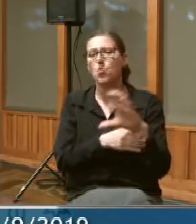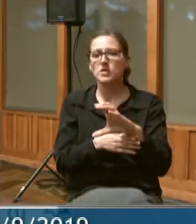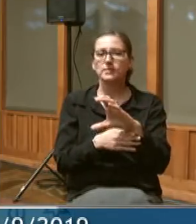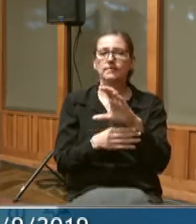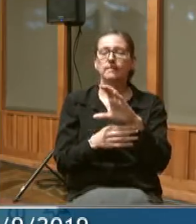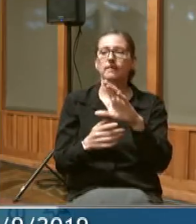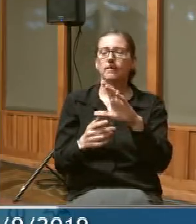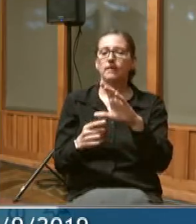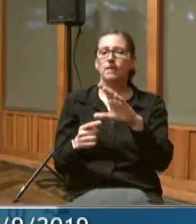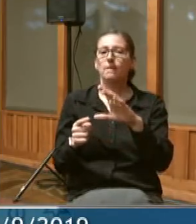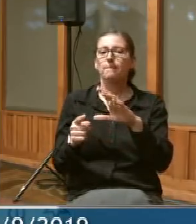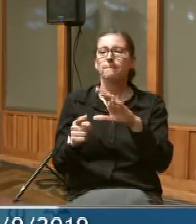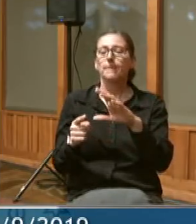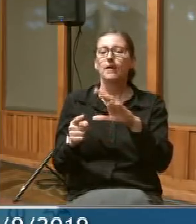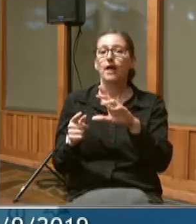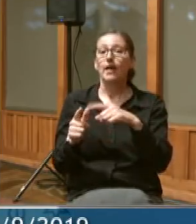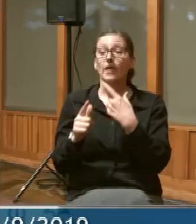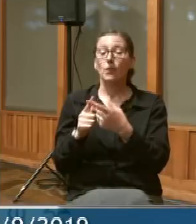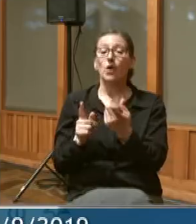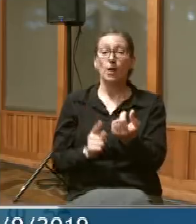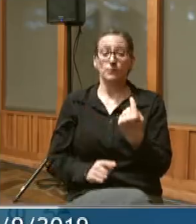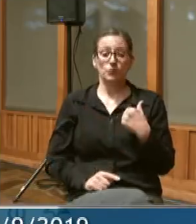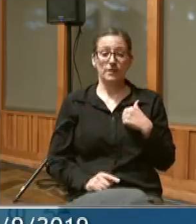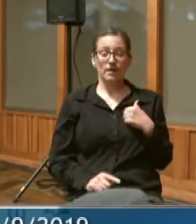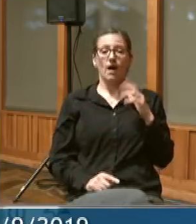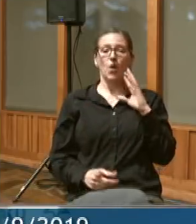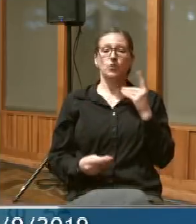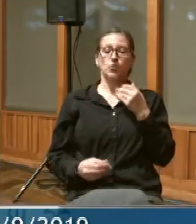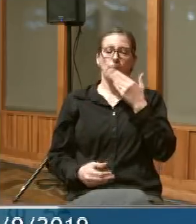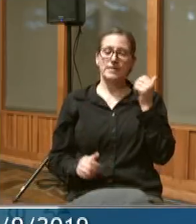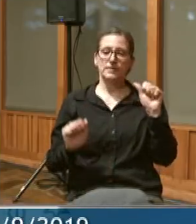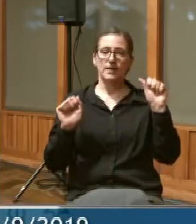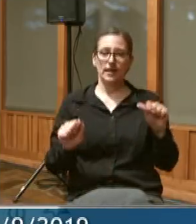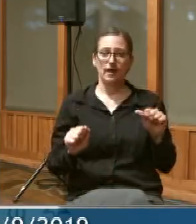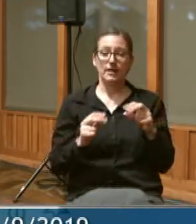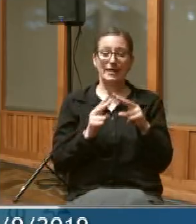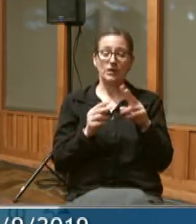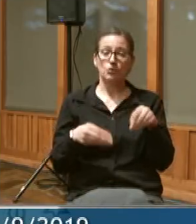YOU CAN PAY FOR THEM TO GET THE SERVICES UP FRONT OR THEY ARE GOING TO RIP IT FROM YOU BY FORCE WHEN THEY ARE OLDER AND